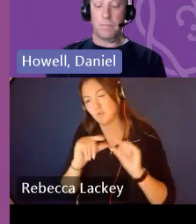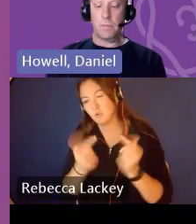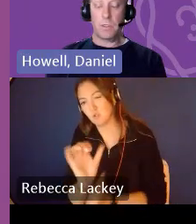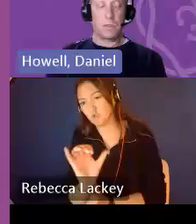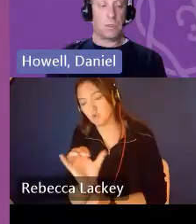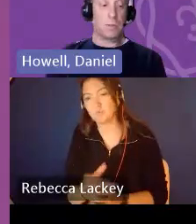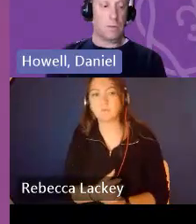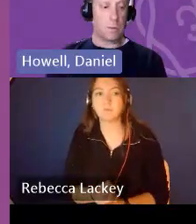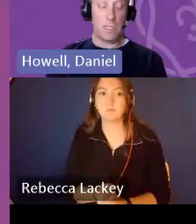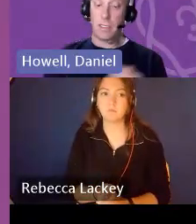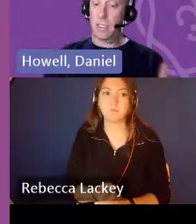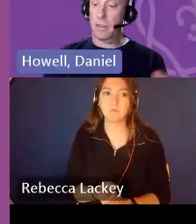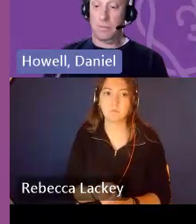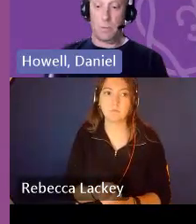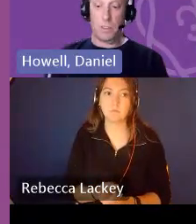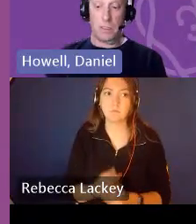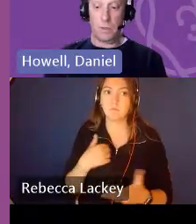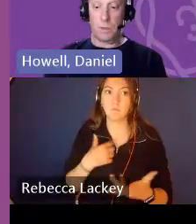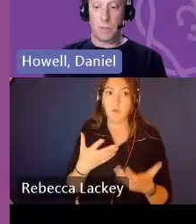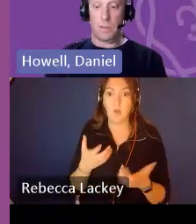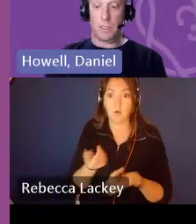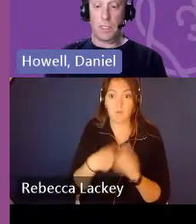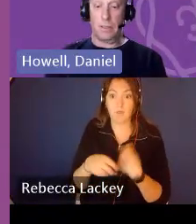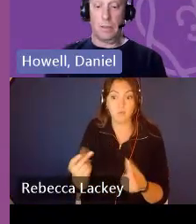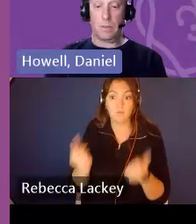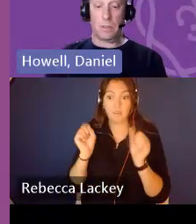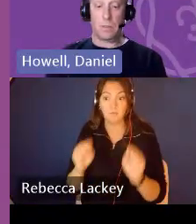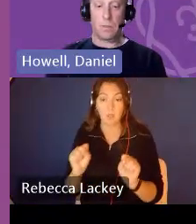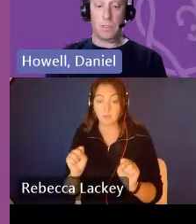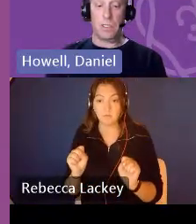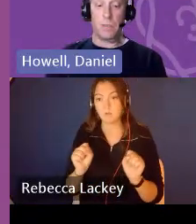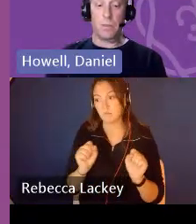um we certainly would like to get it replaced as quickly as we can. We certainly appreciate